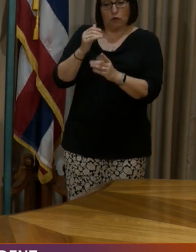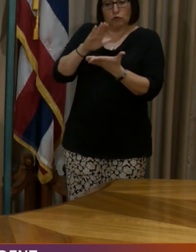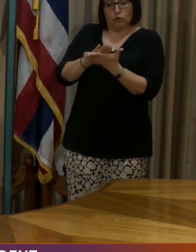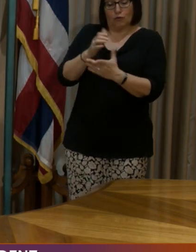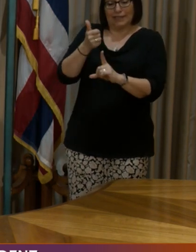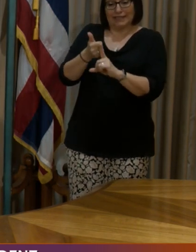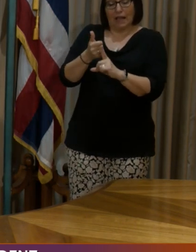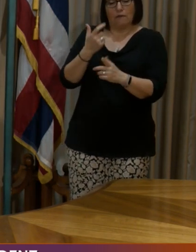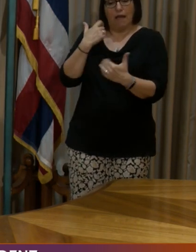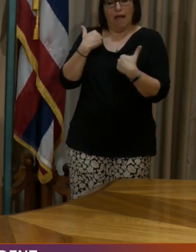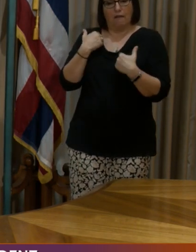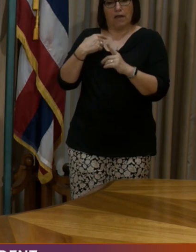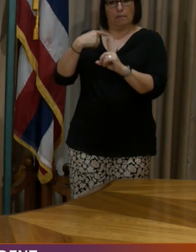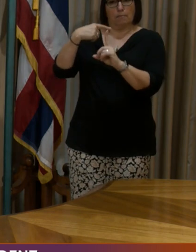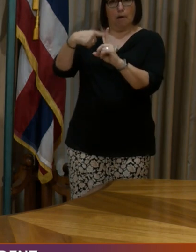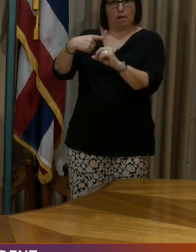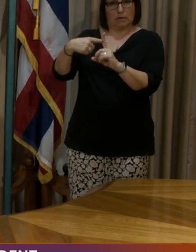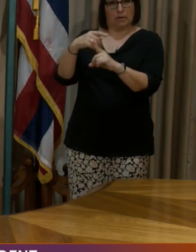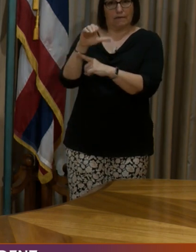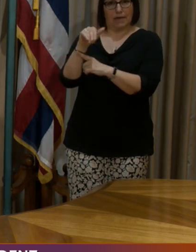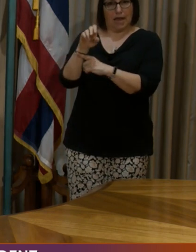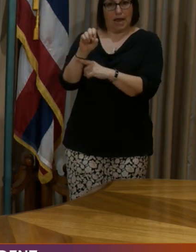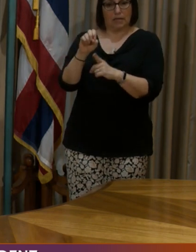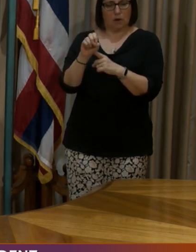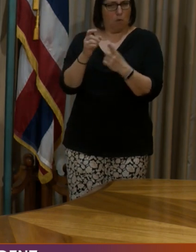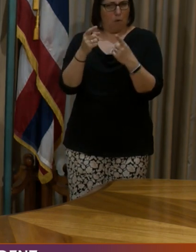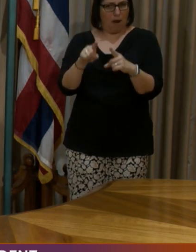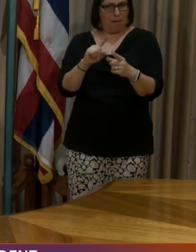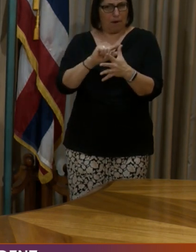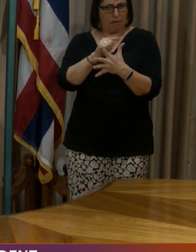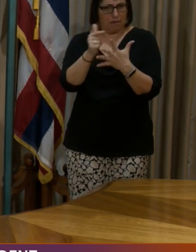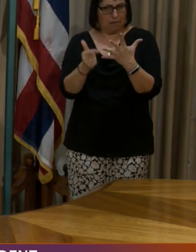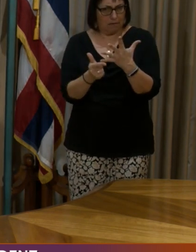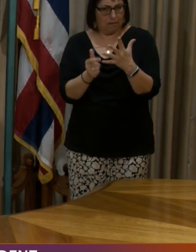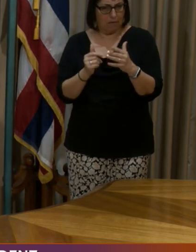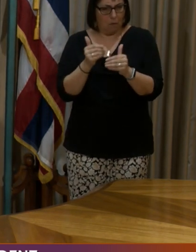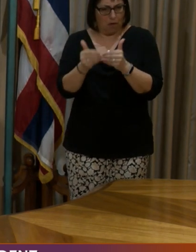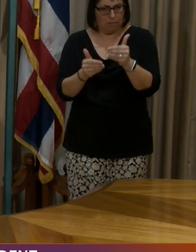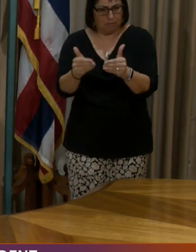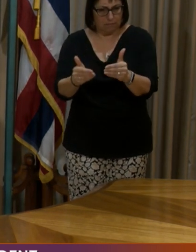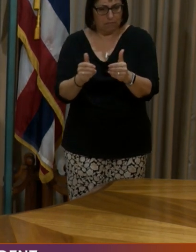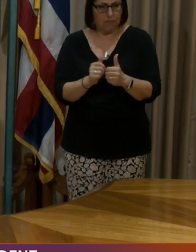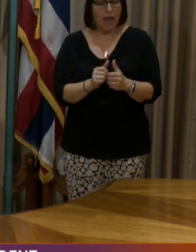THOSE DISASTROUS PROTOCOL WHEN IT COMES TO POSITIVE CASES IN THE SCHOOL'S. WHAT IS THAT PHONE CALL?